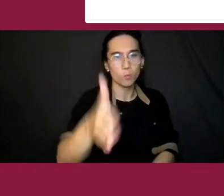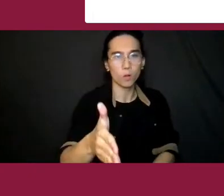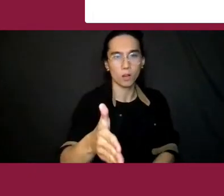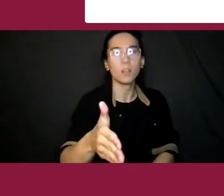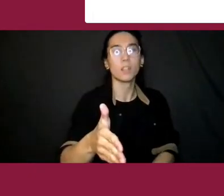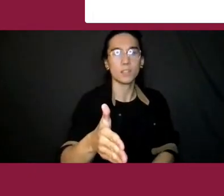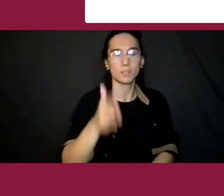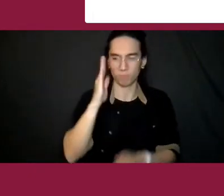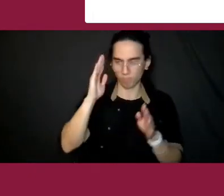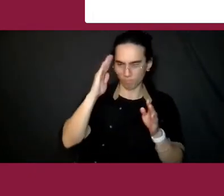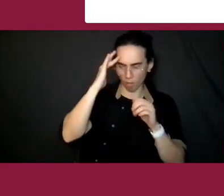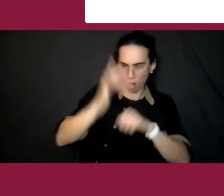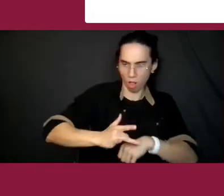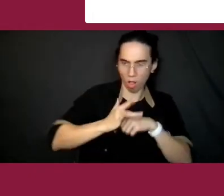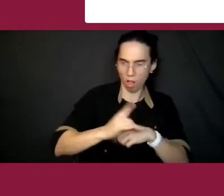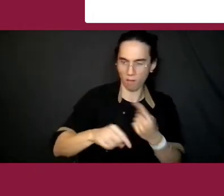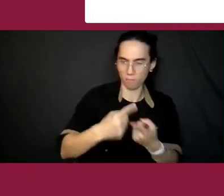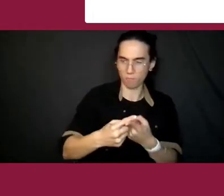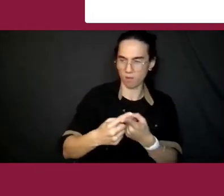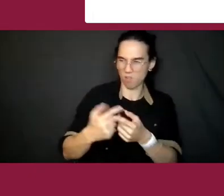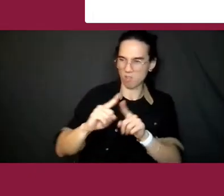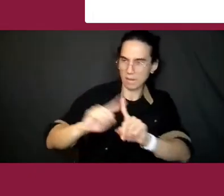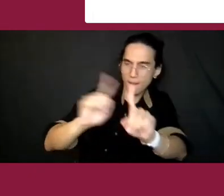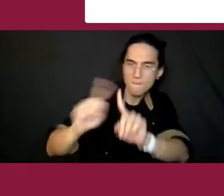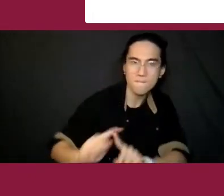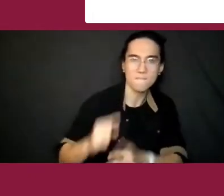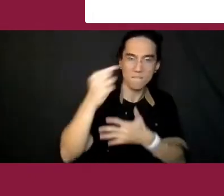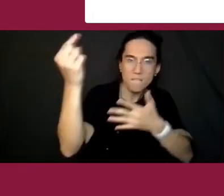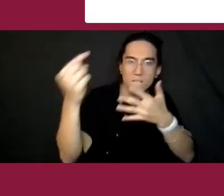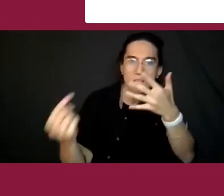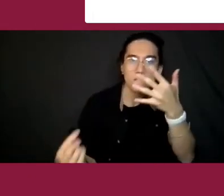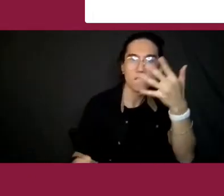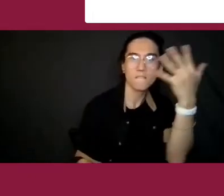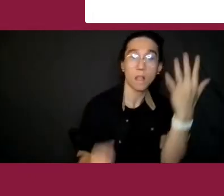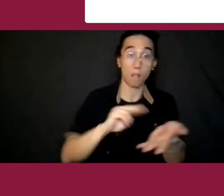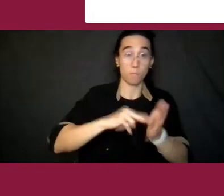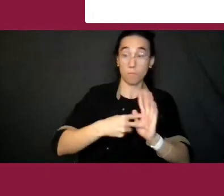This separation, separation drives competition and conflict